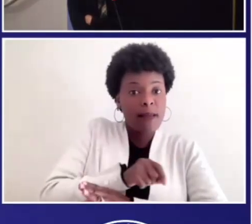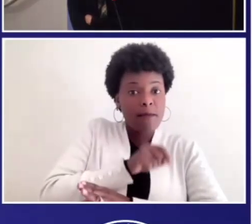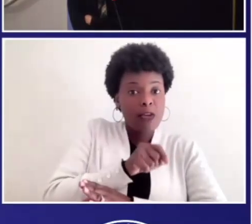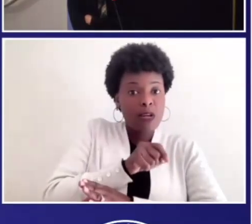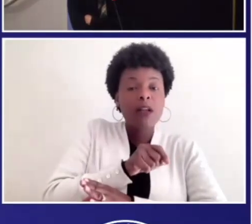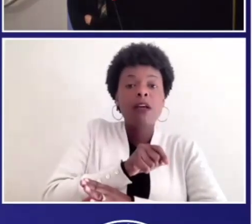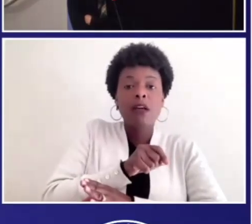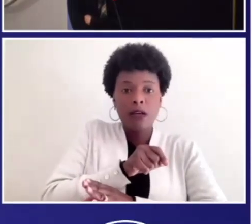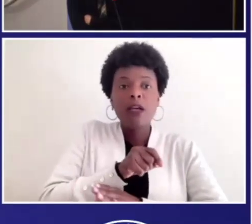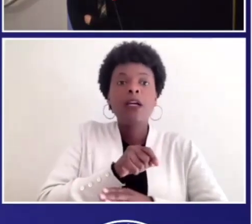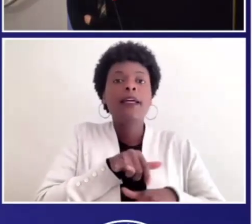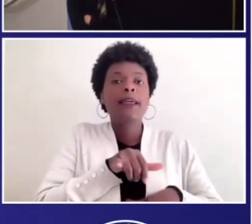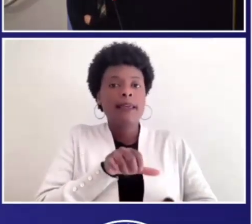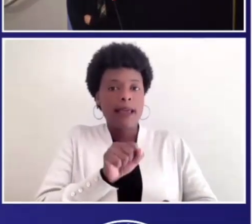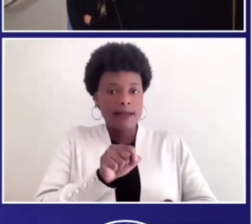I believe we said, yes, that is permissible.